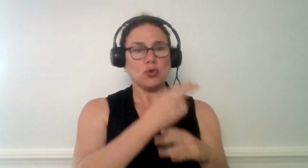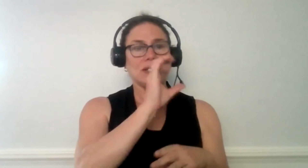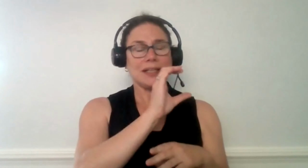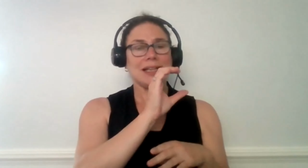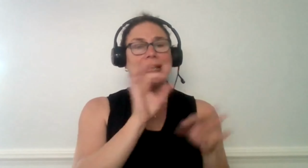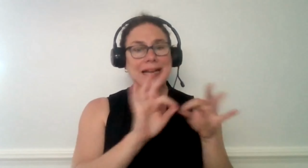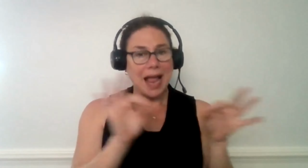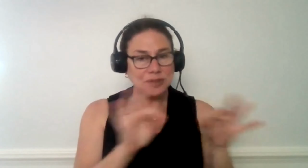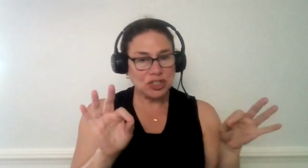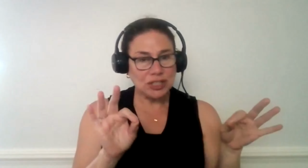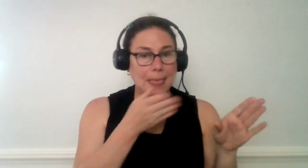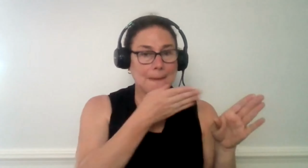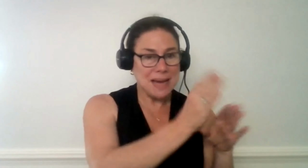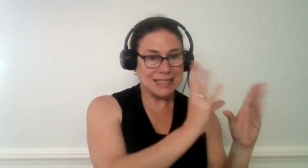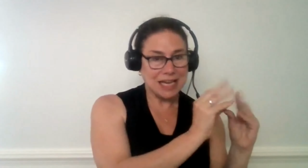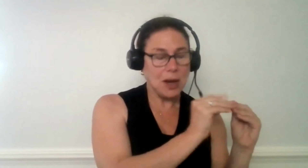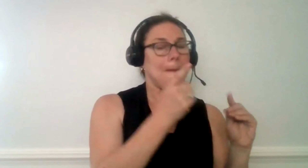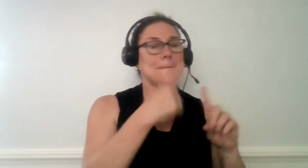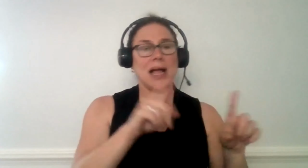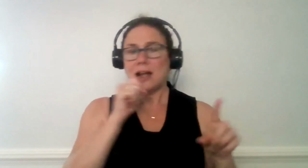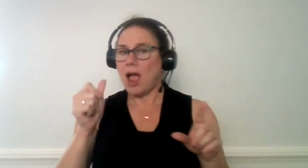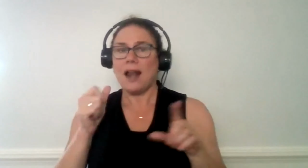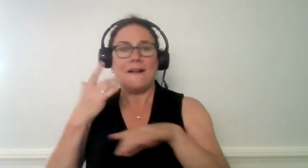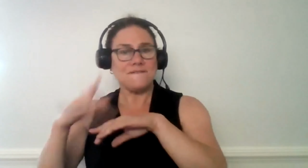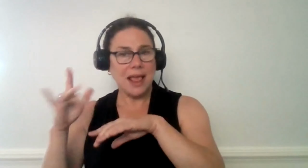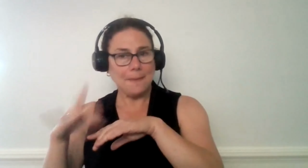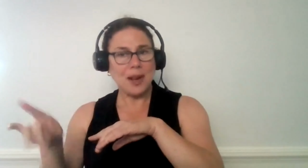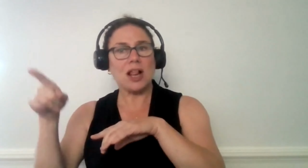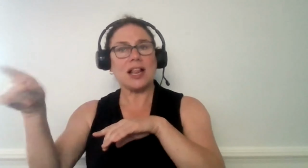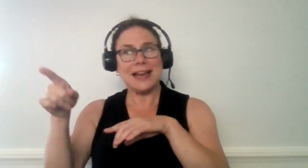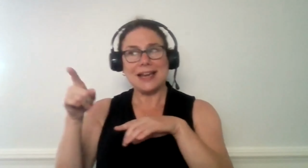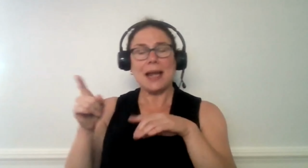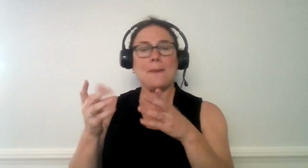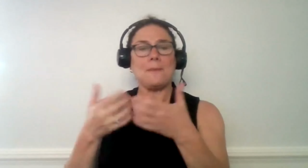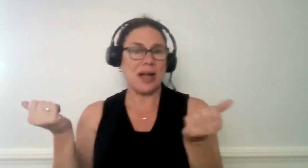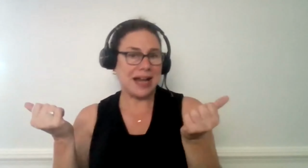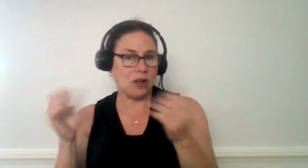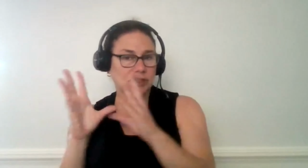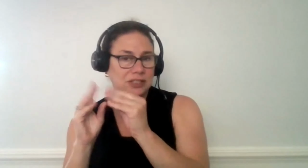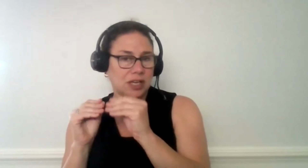not available in breakout sessions. Zoom recommends using a third-party closed captioning service.